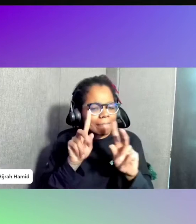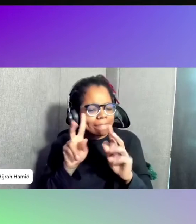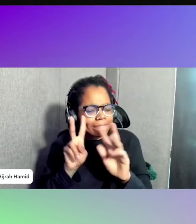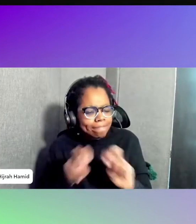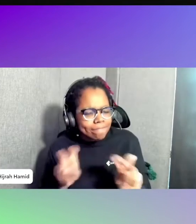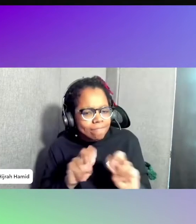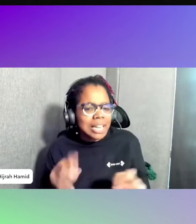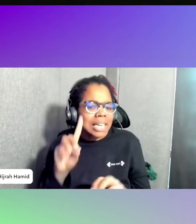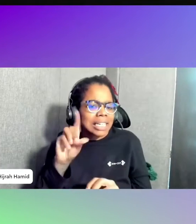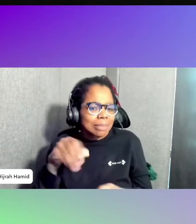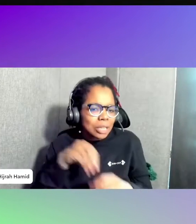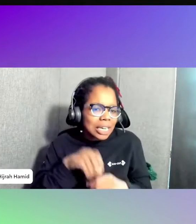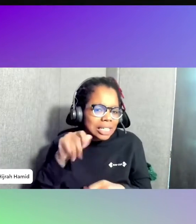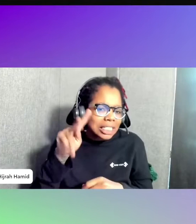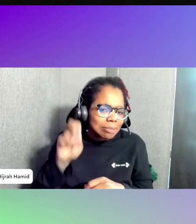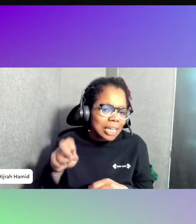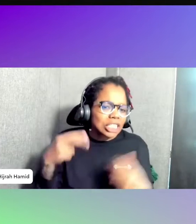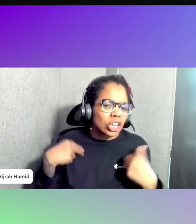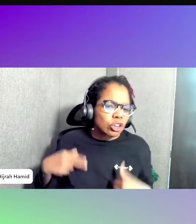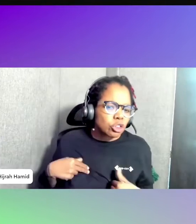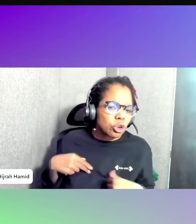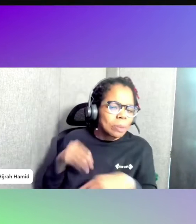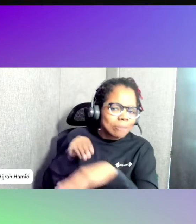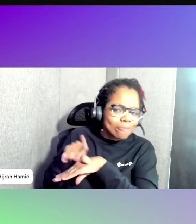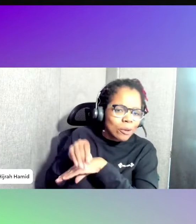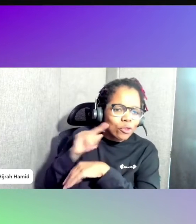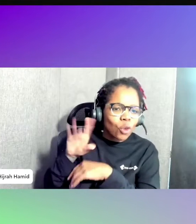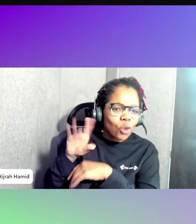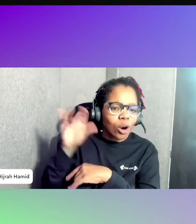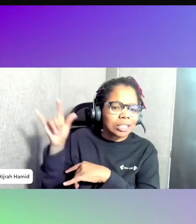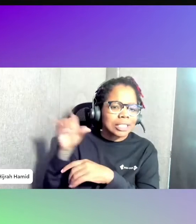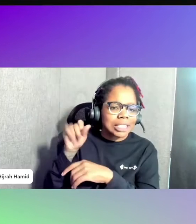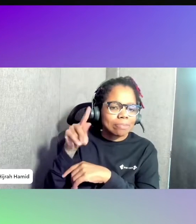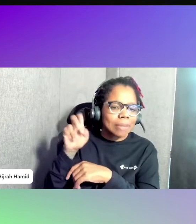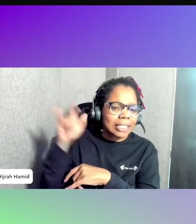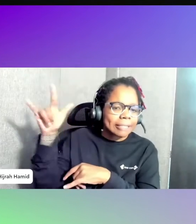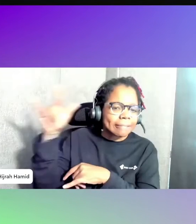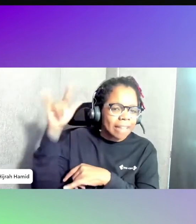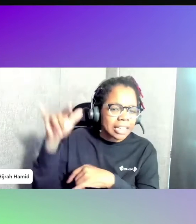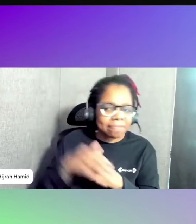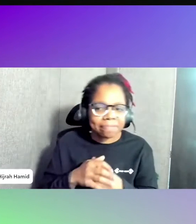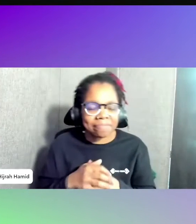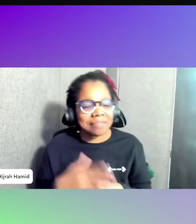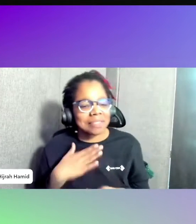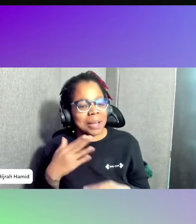that I am in residency at the library of congress with the funding to study the questions of disability in